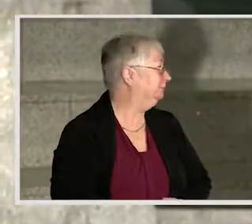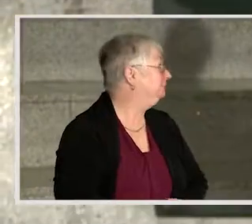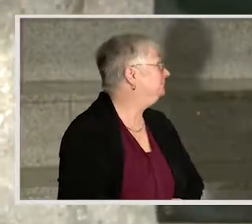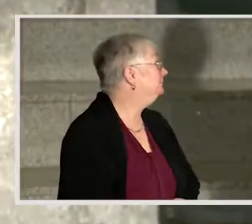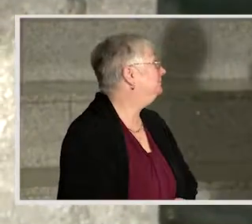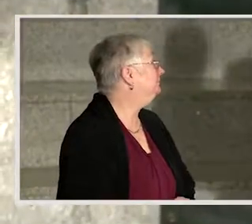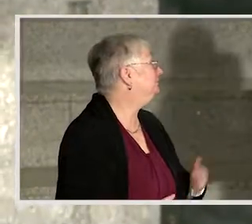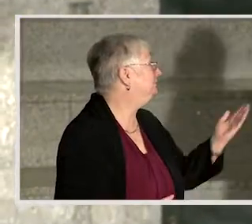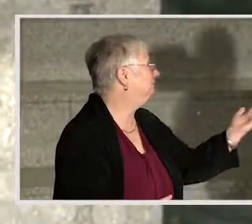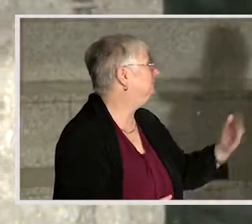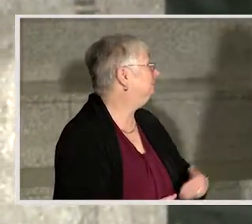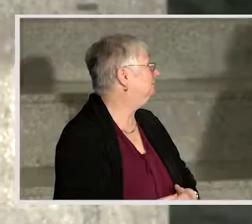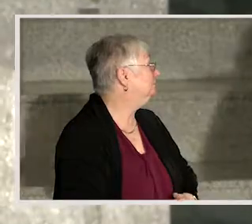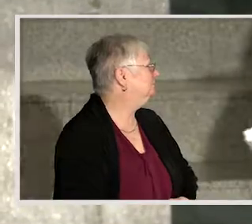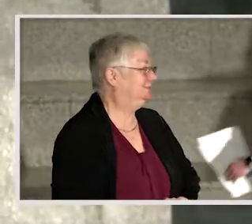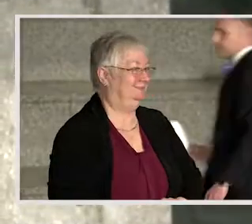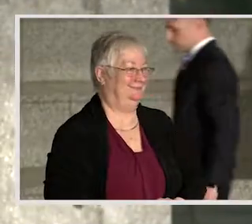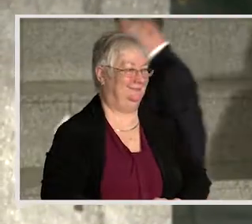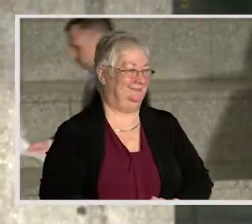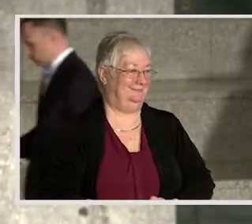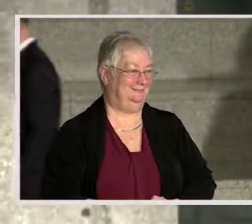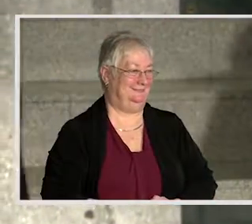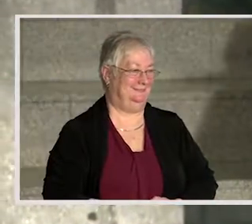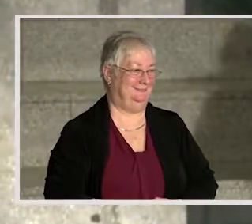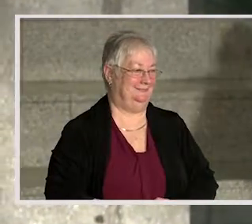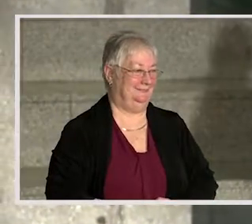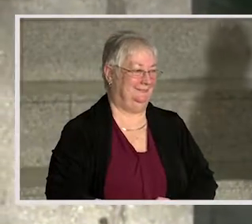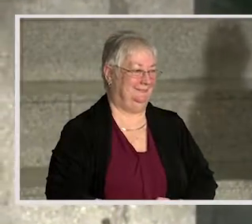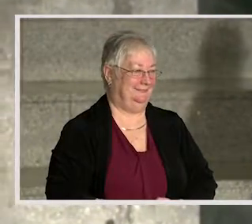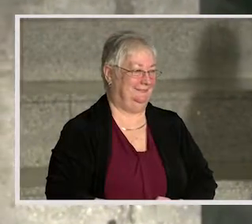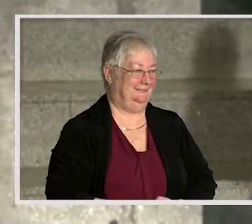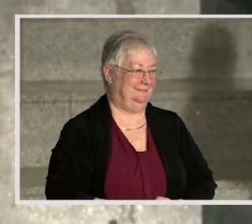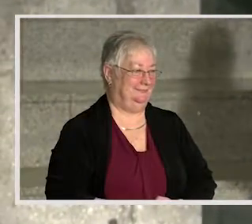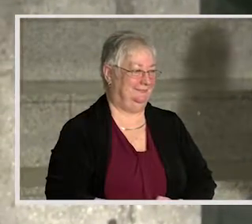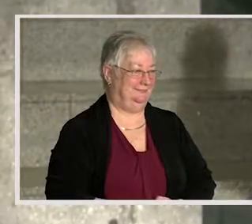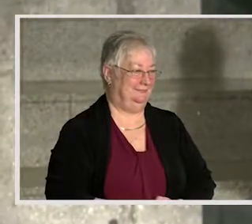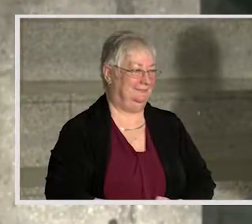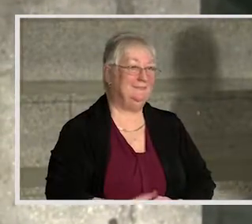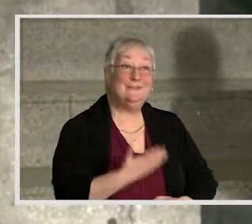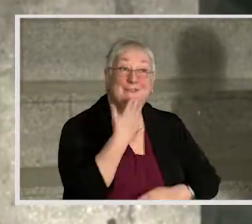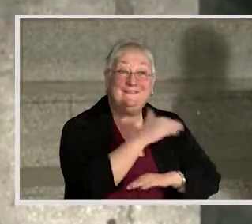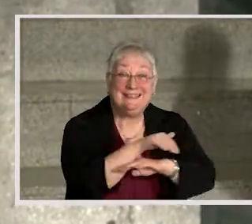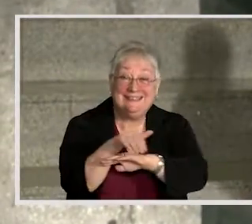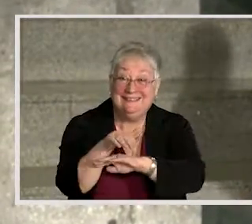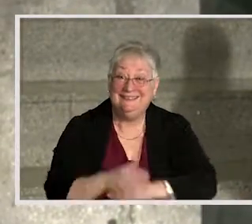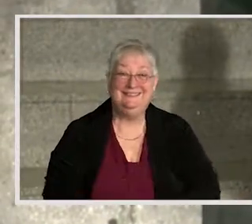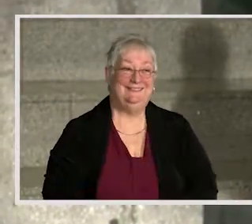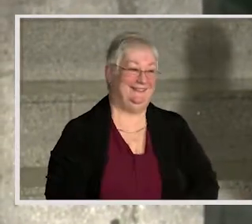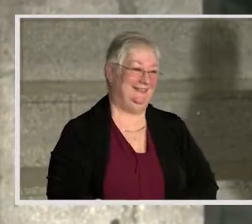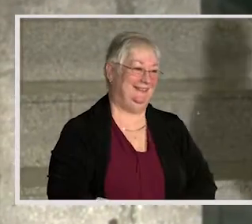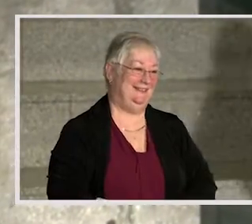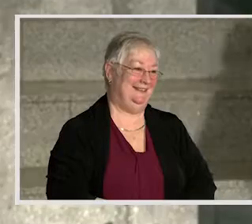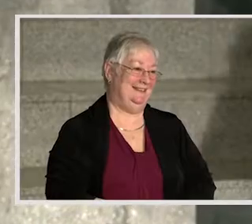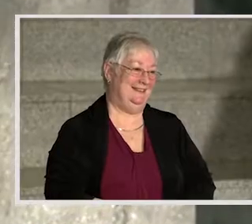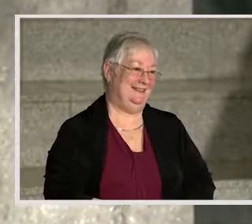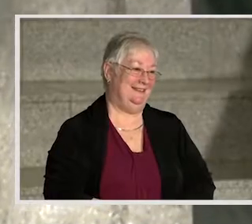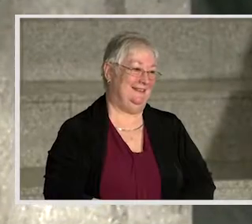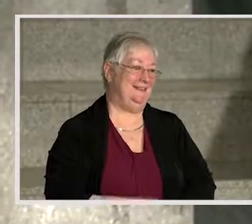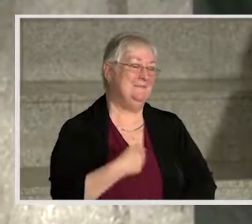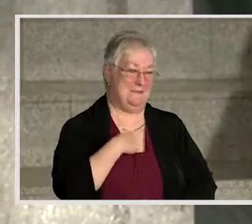GOOD EVENING. MY NAME IS WAYNE TURNAGE AS MATT